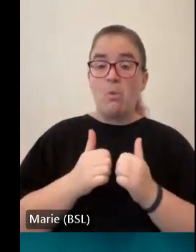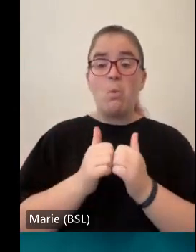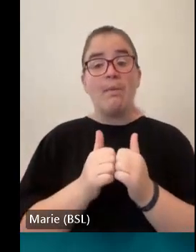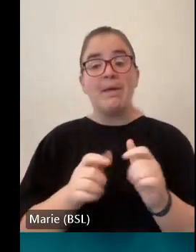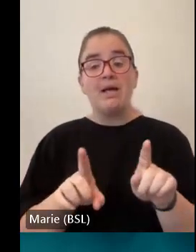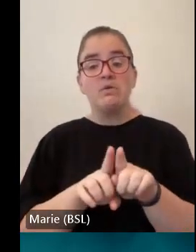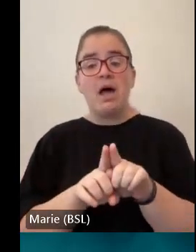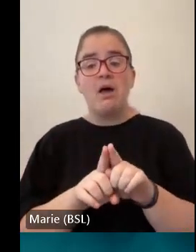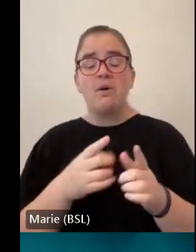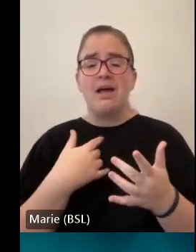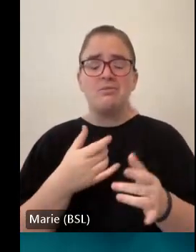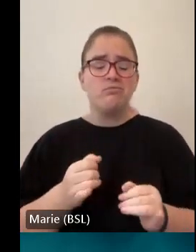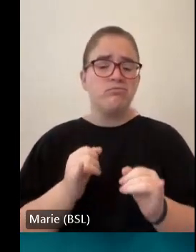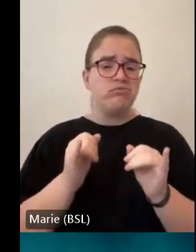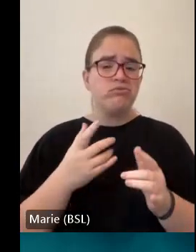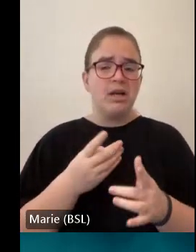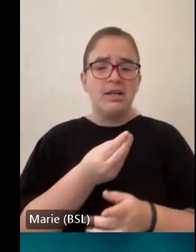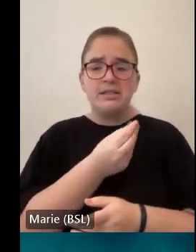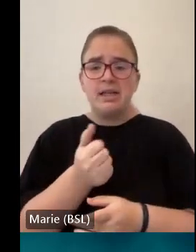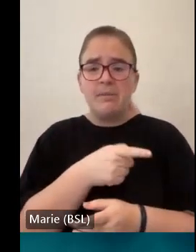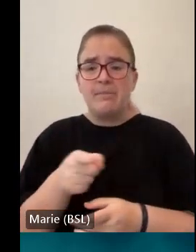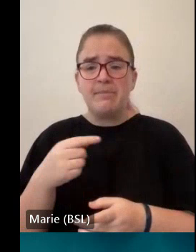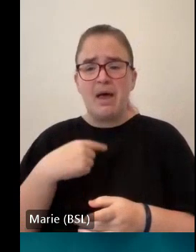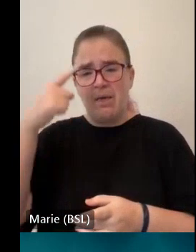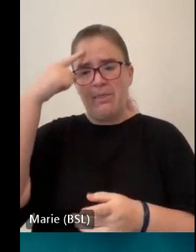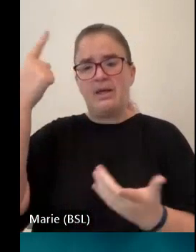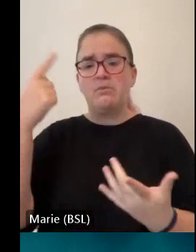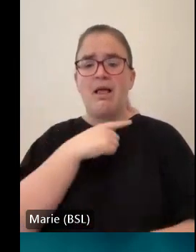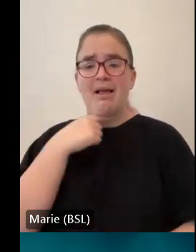And sadly, in some cases people even contemplating suicide.